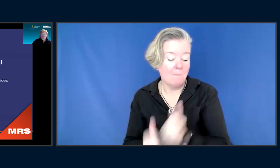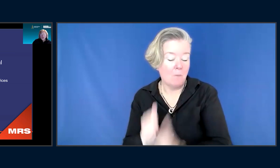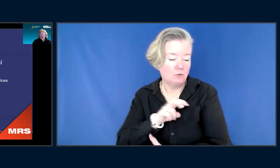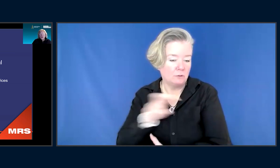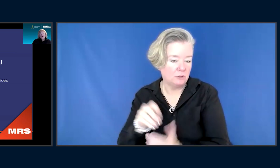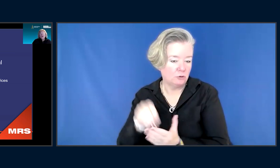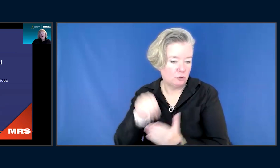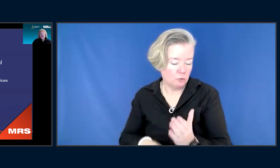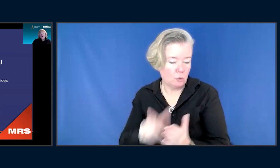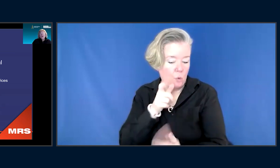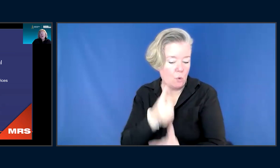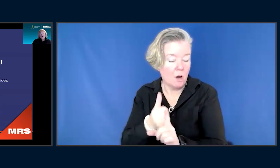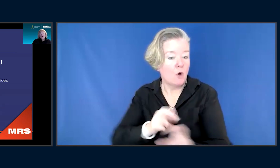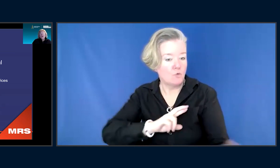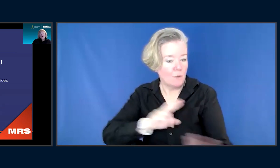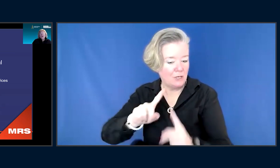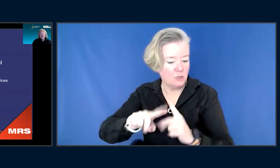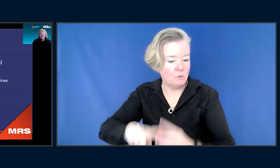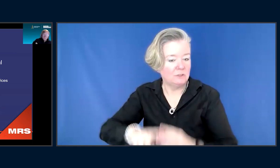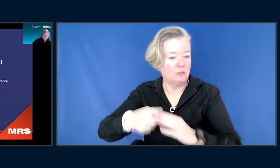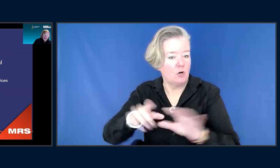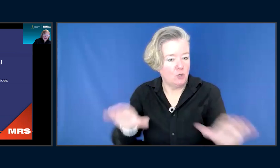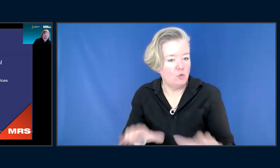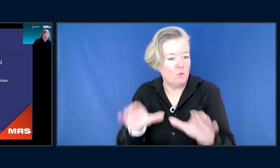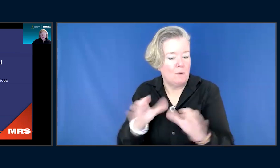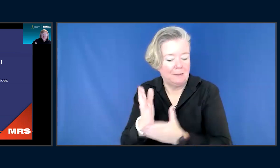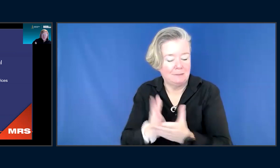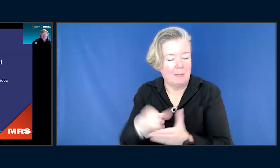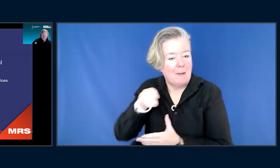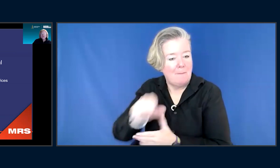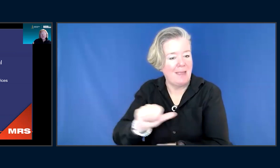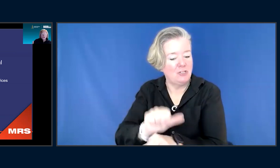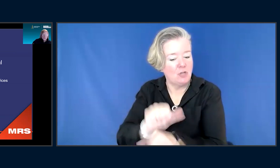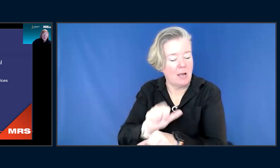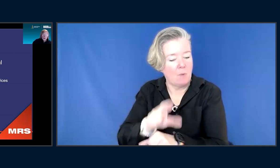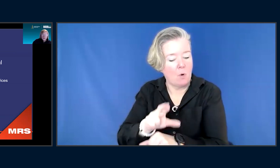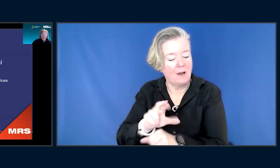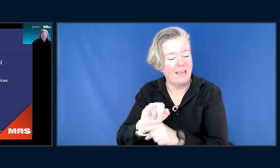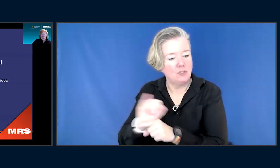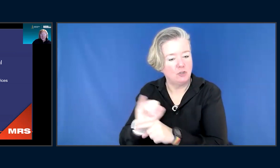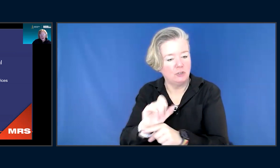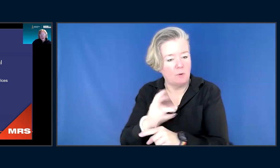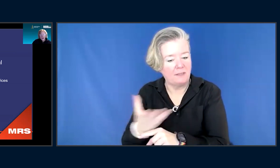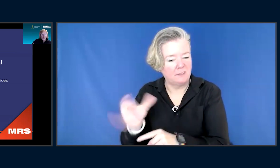Mainly transition students are ones who are ready to start doing some paid jobs, or internships,